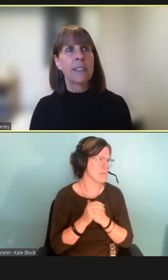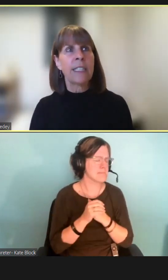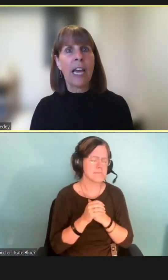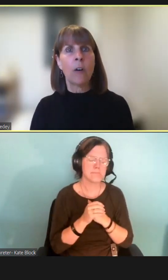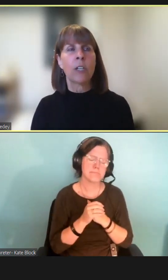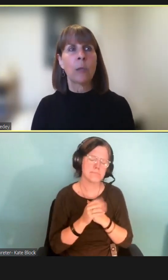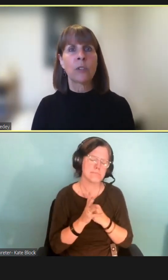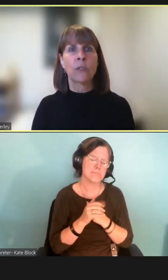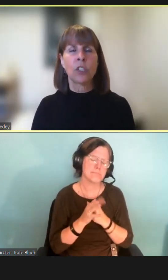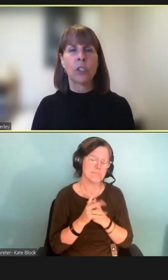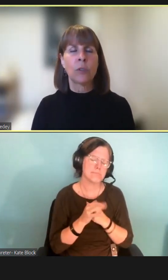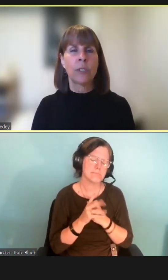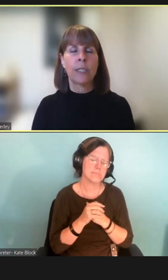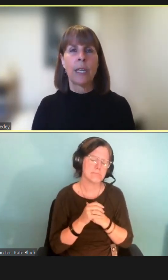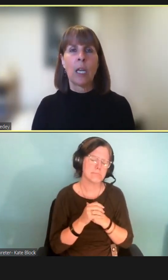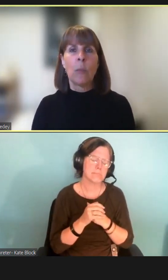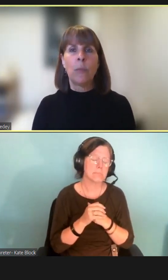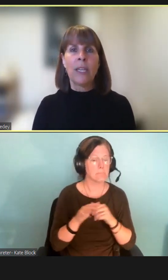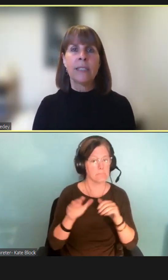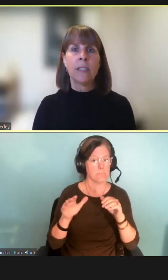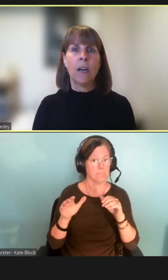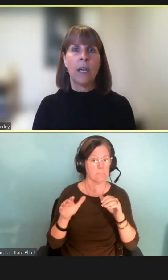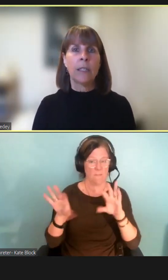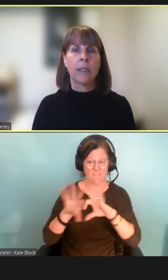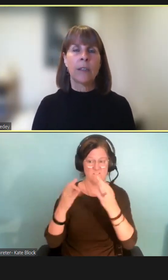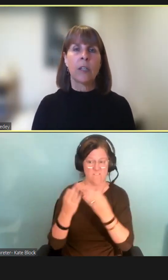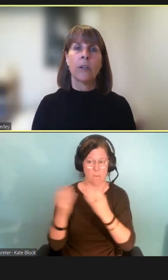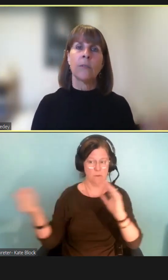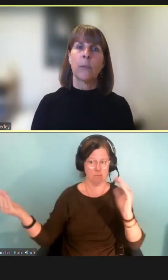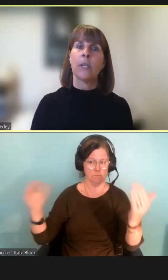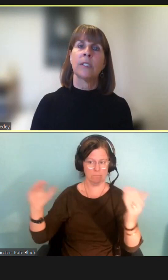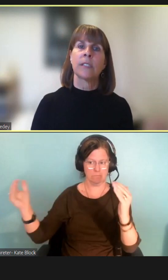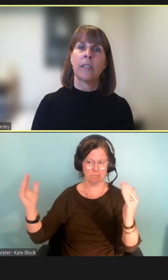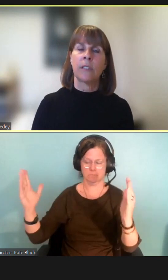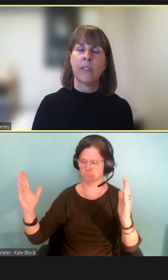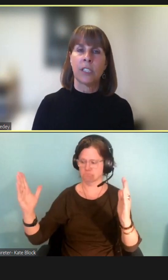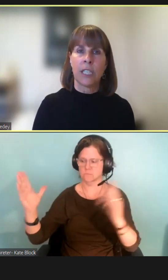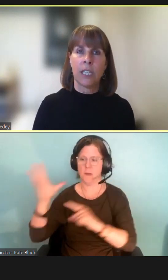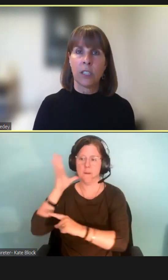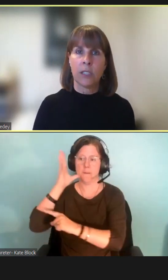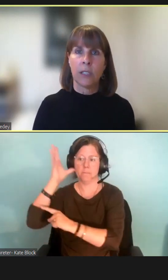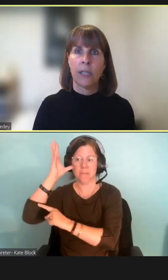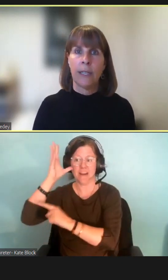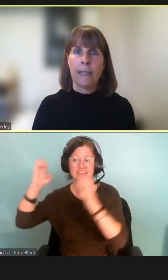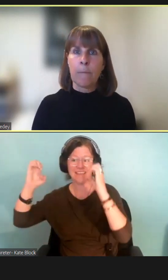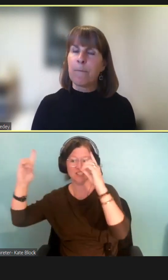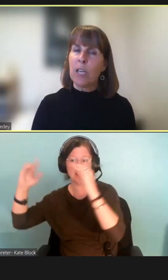outcomes for children based on their parents level of Education that might